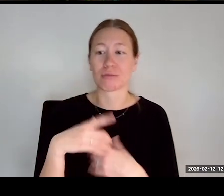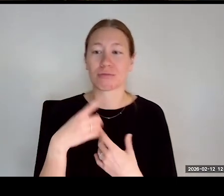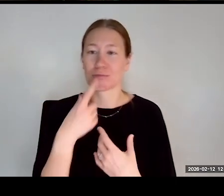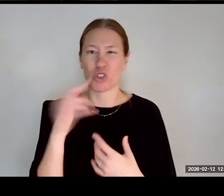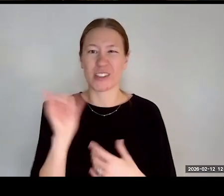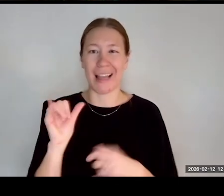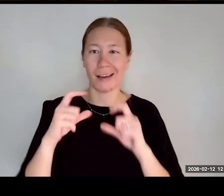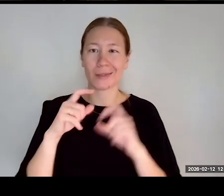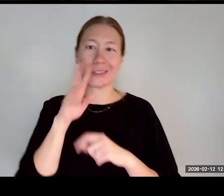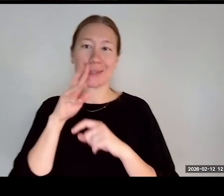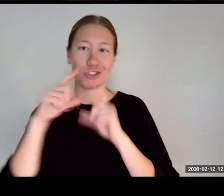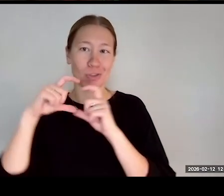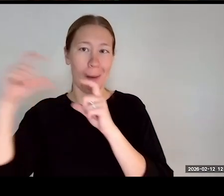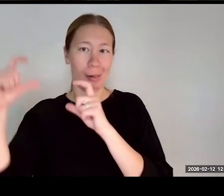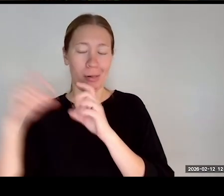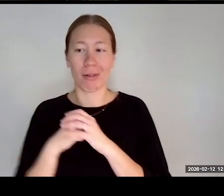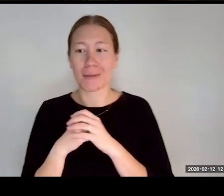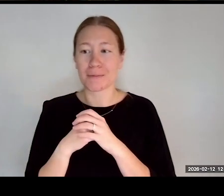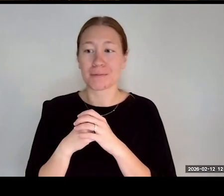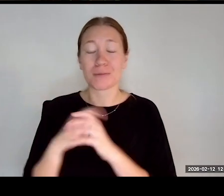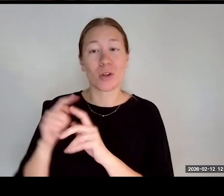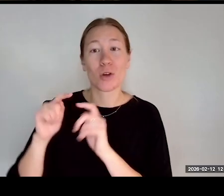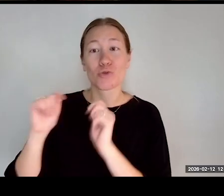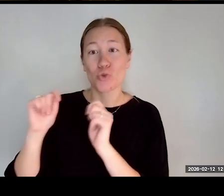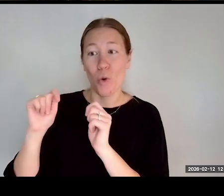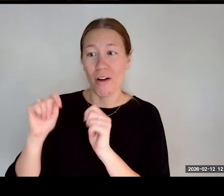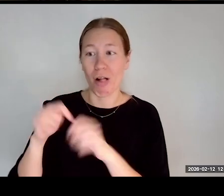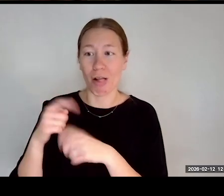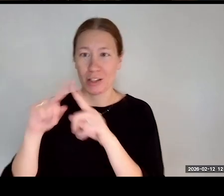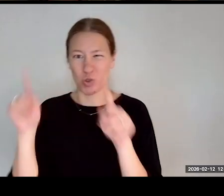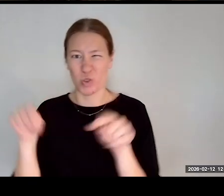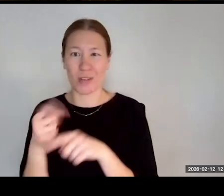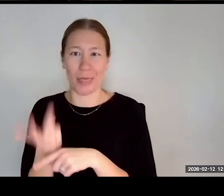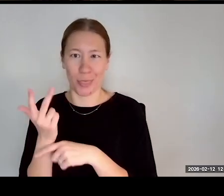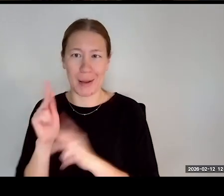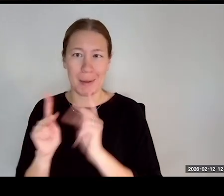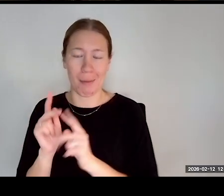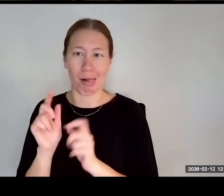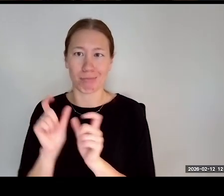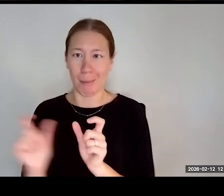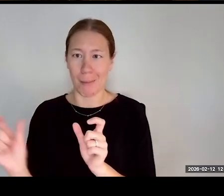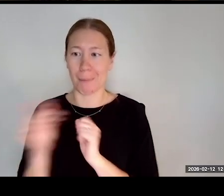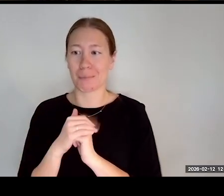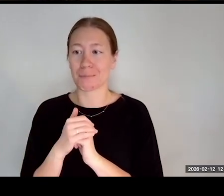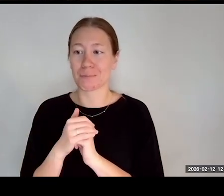one for tutorials that looks like a screen with three people in front of it, one for readings, that looks like an open book, and then one for assignments,